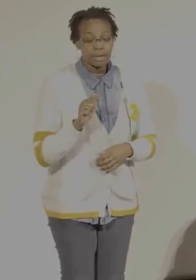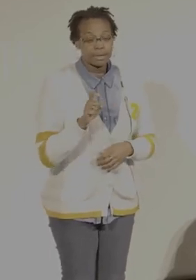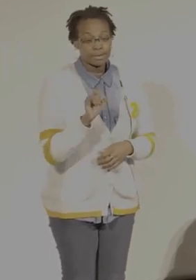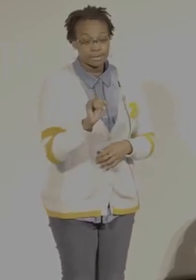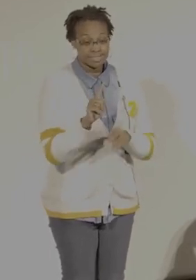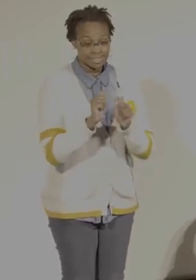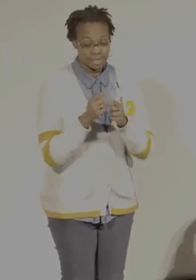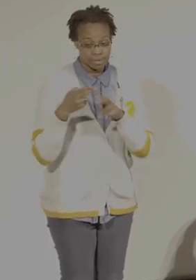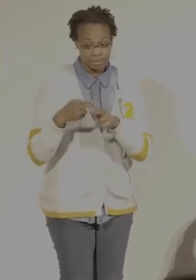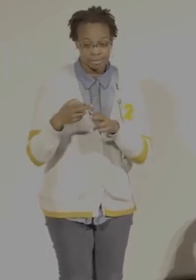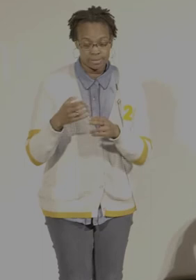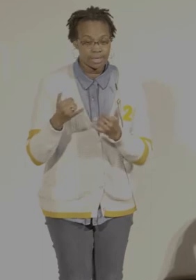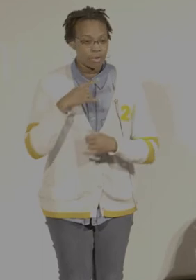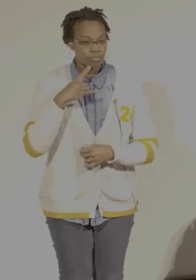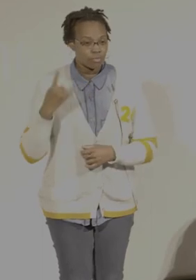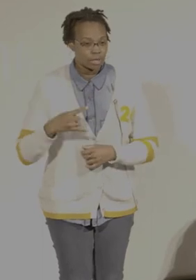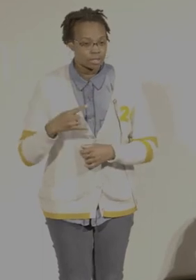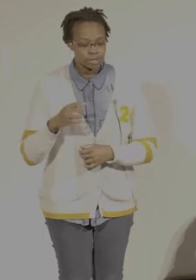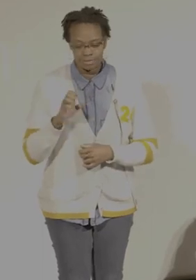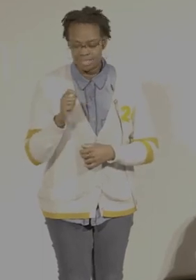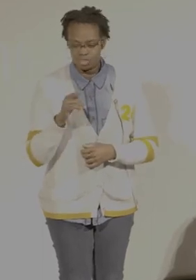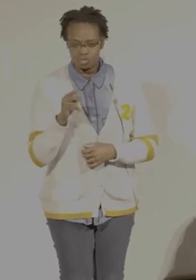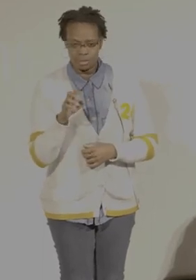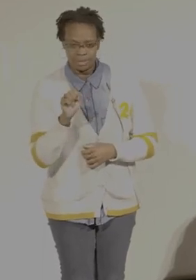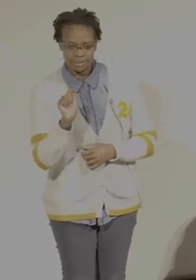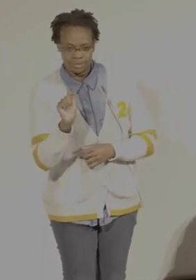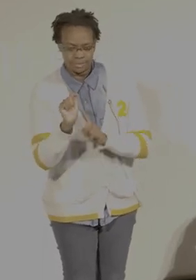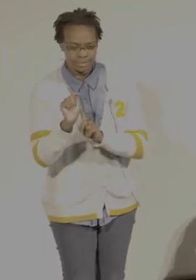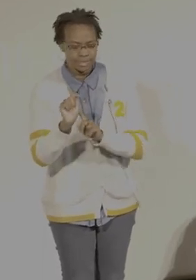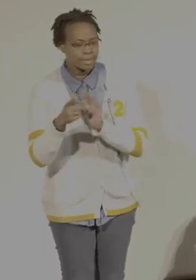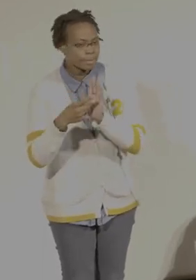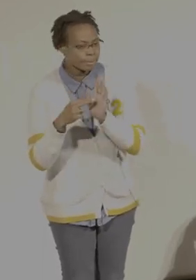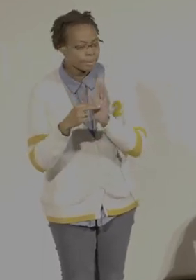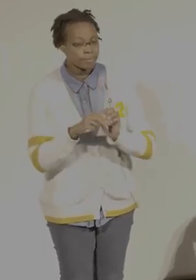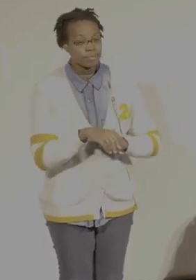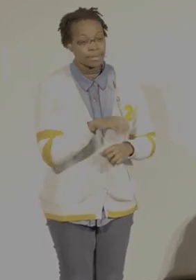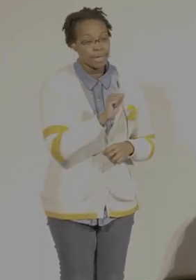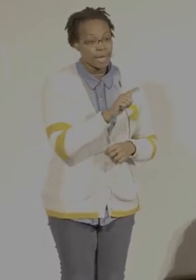are considered now in Russia, extremists. And what that means is that Al-Qaeda and ISIS